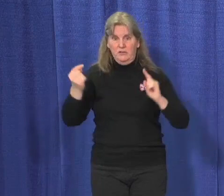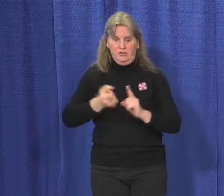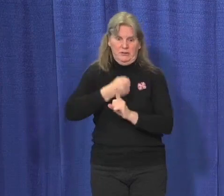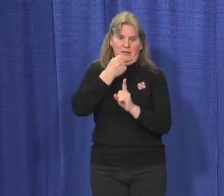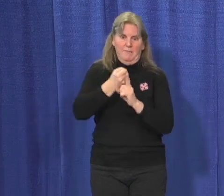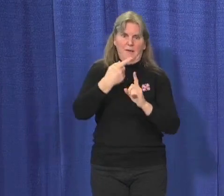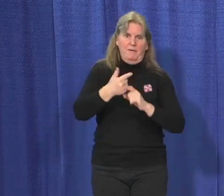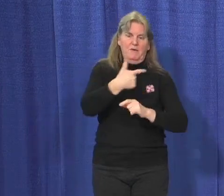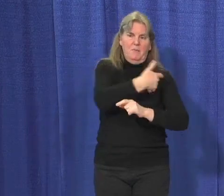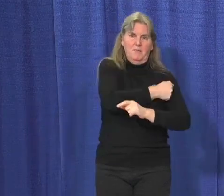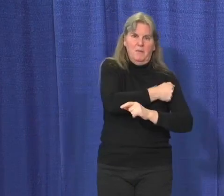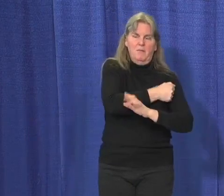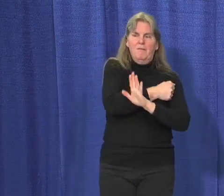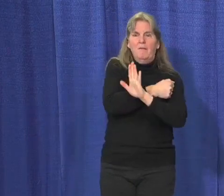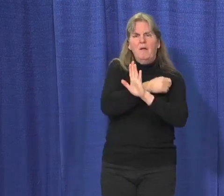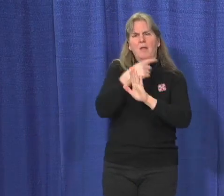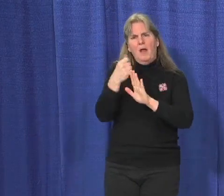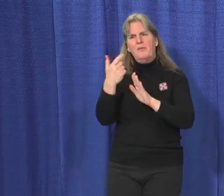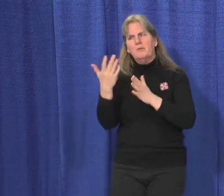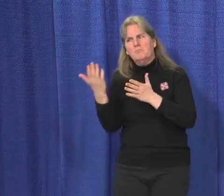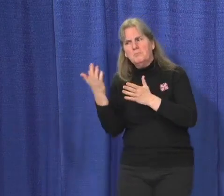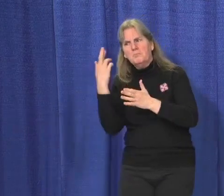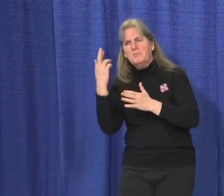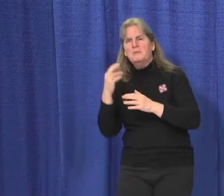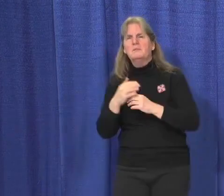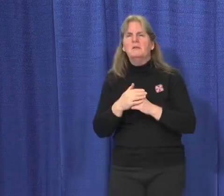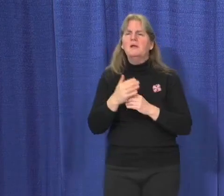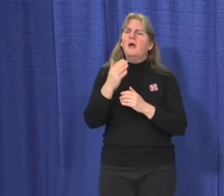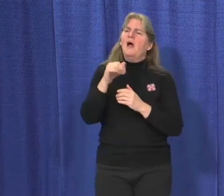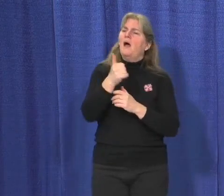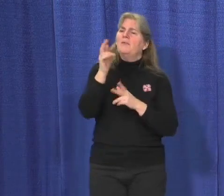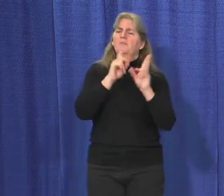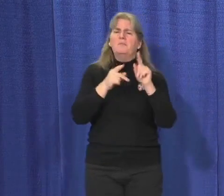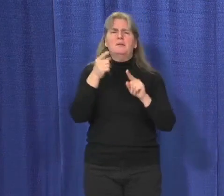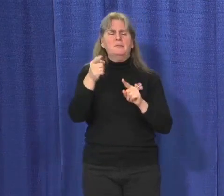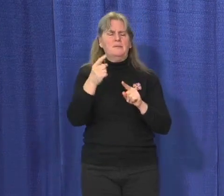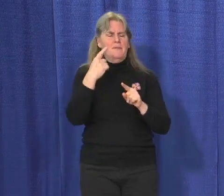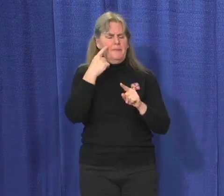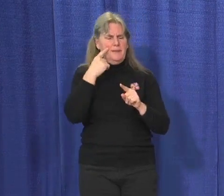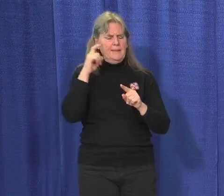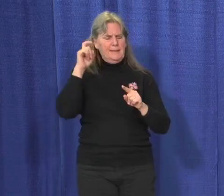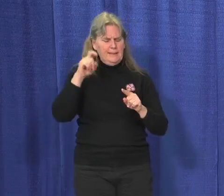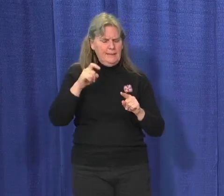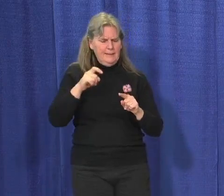constituents. You know, some people need that